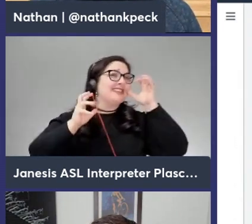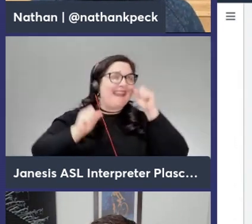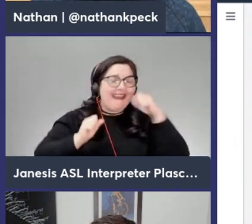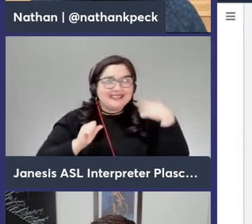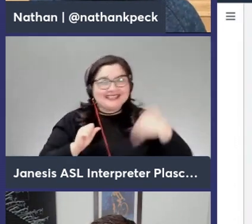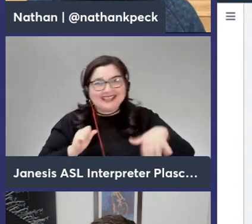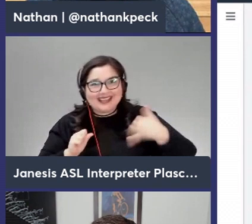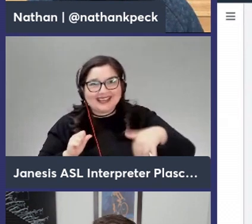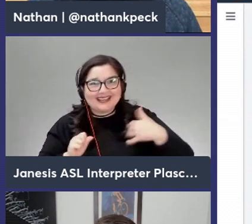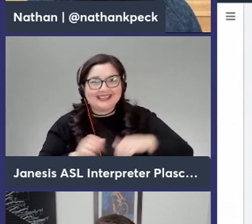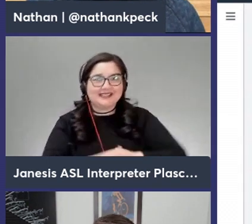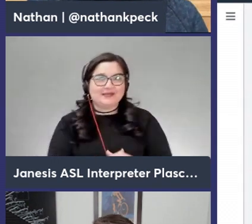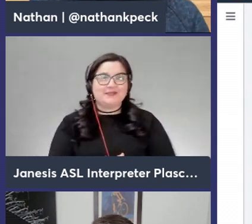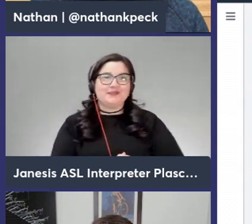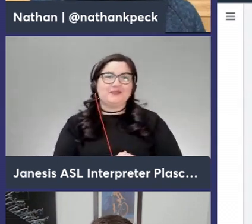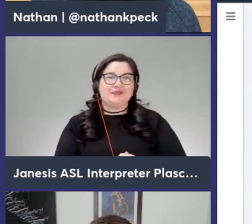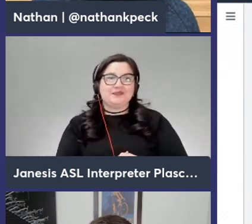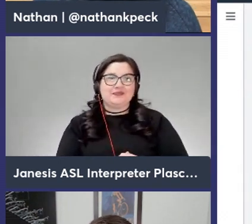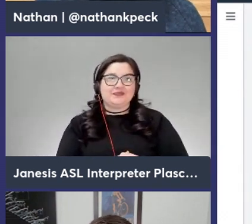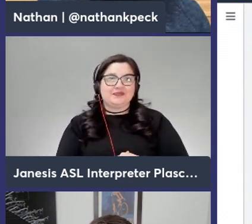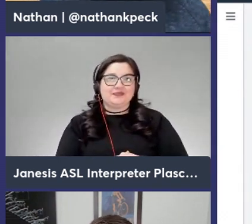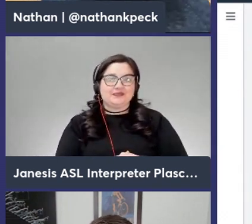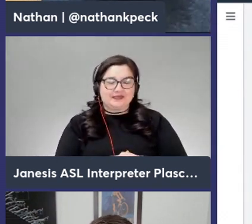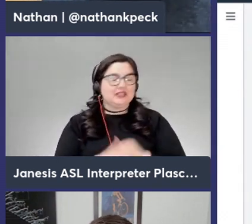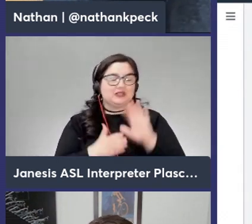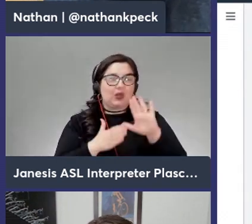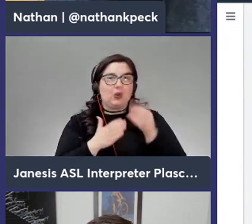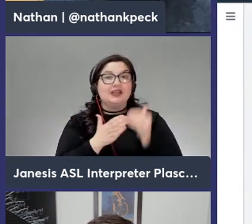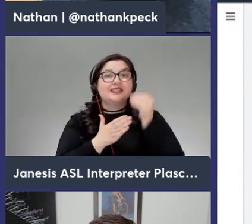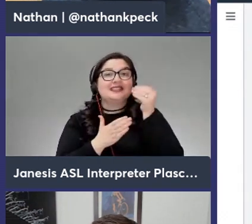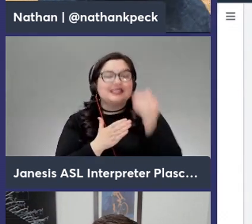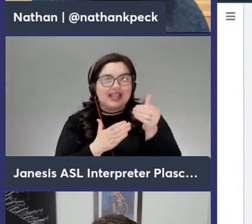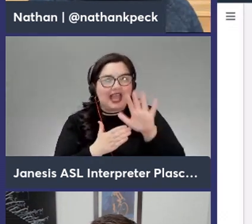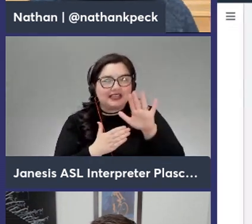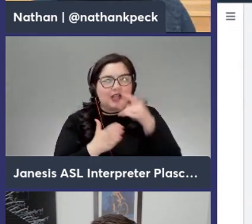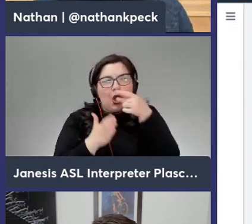So next up. What about the security aspect?